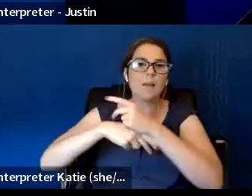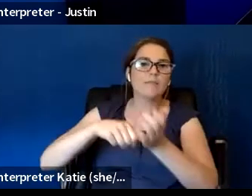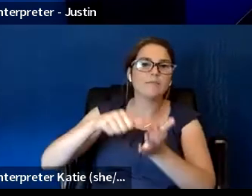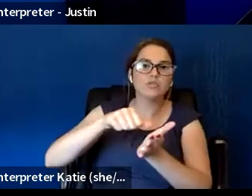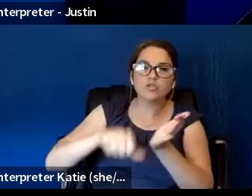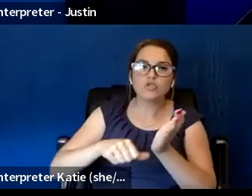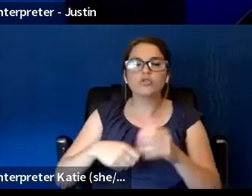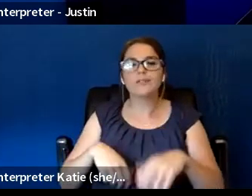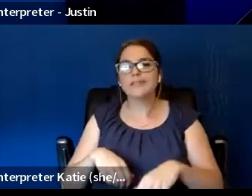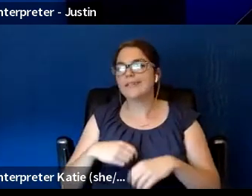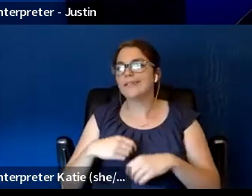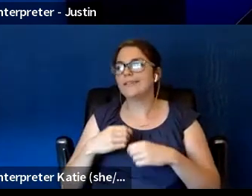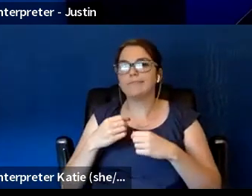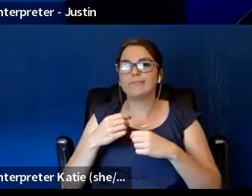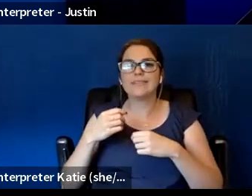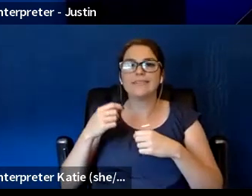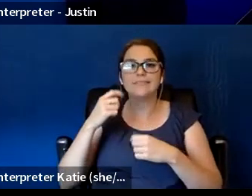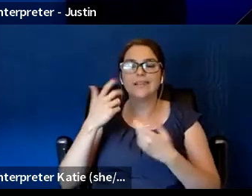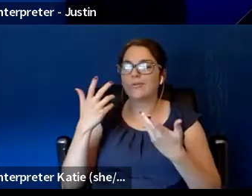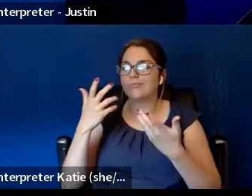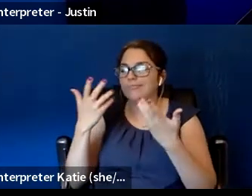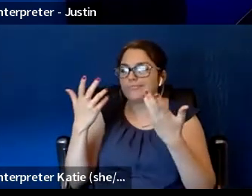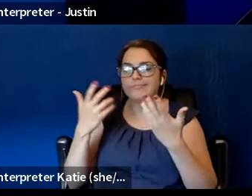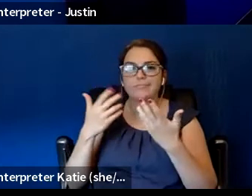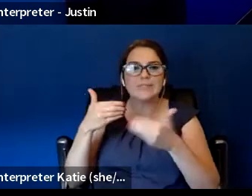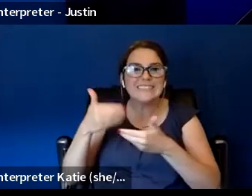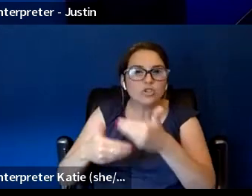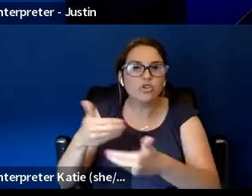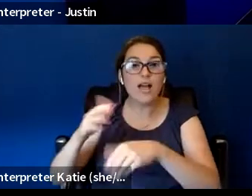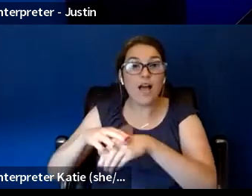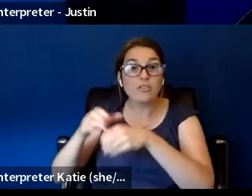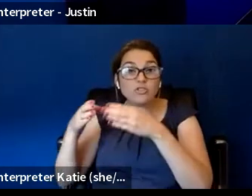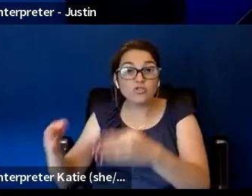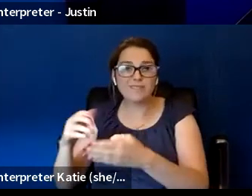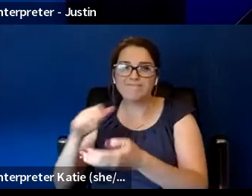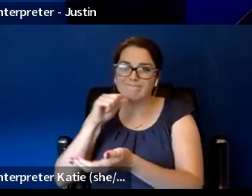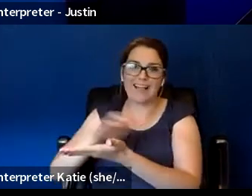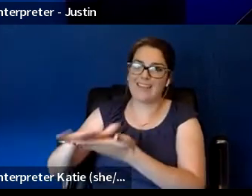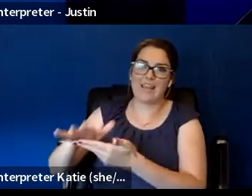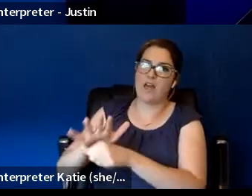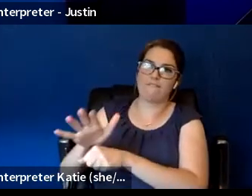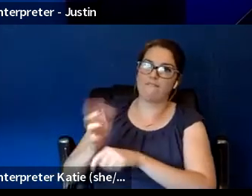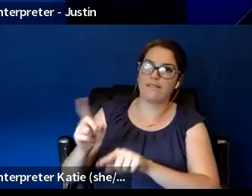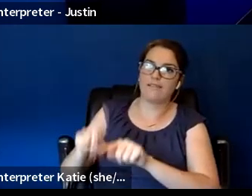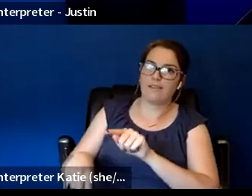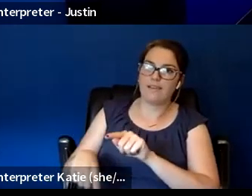but the sort of ethos of the way we provide care on the street